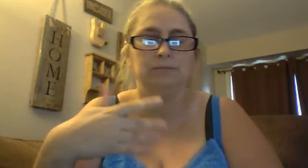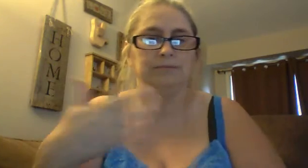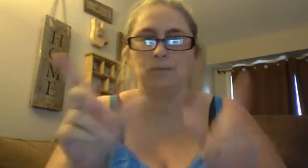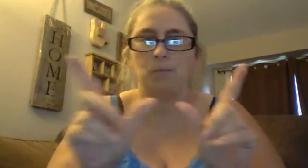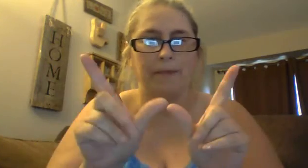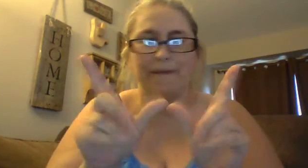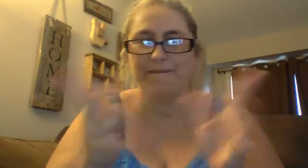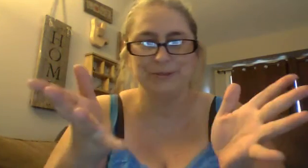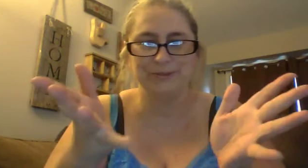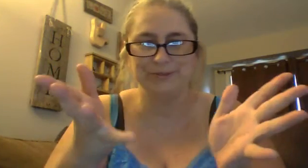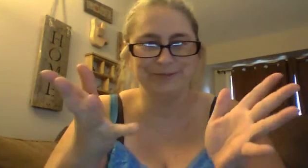Relate to Halloween (Different sign languages Halloween)